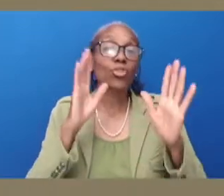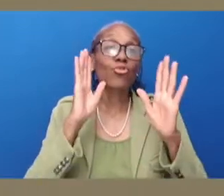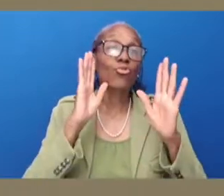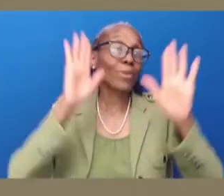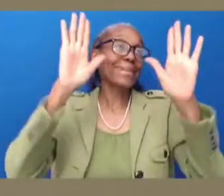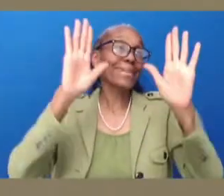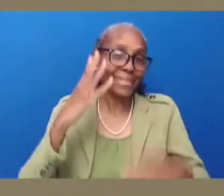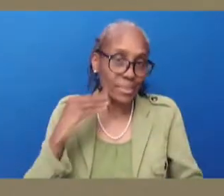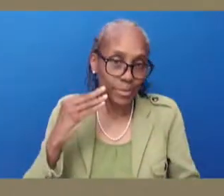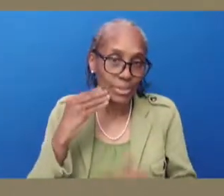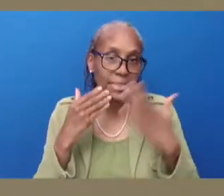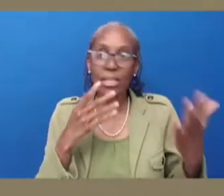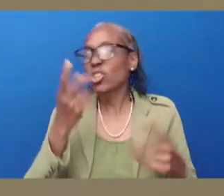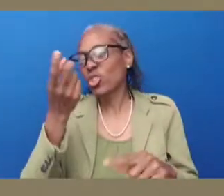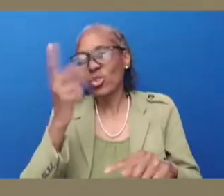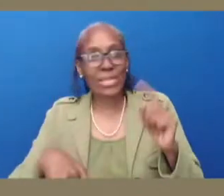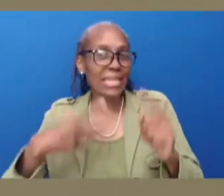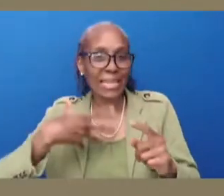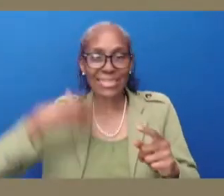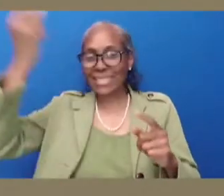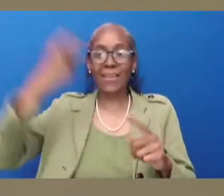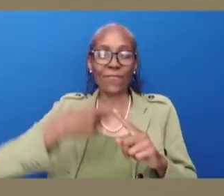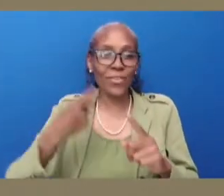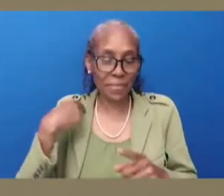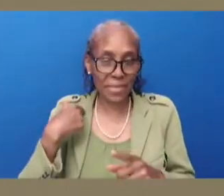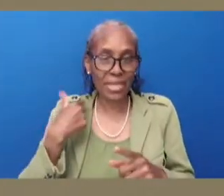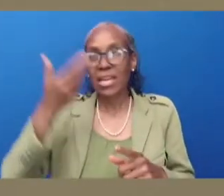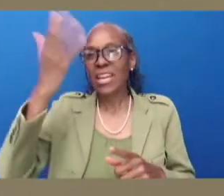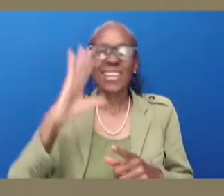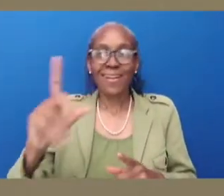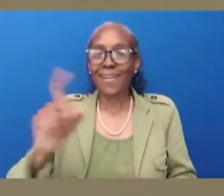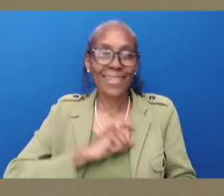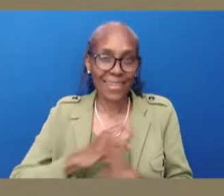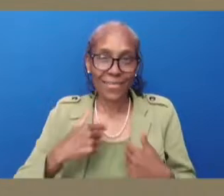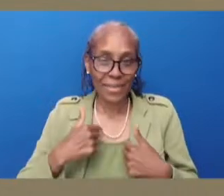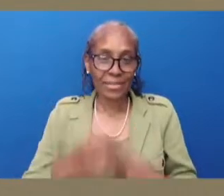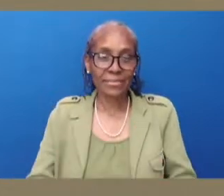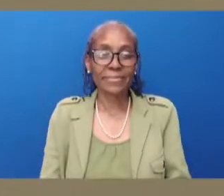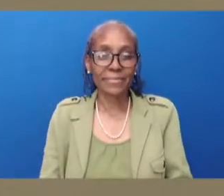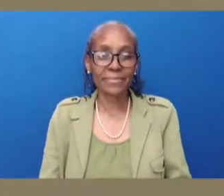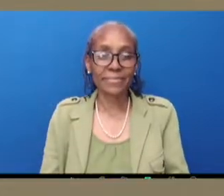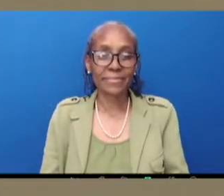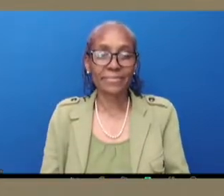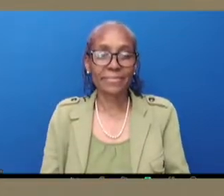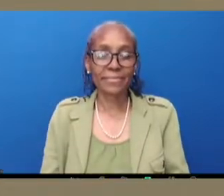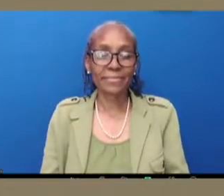I JUST WANT TO SAY I'VE HAD SOME